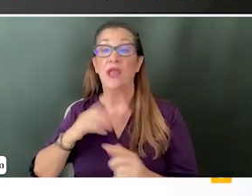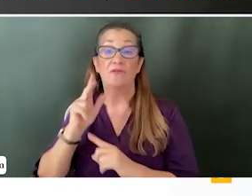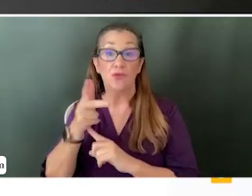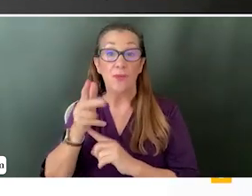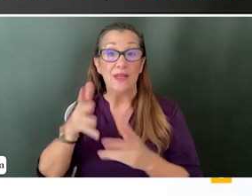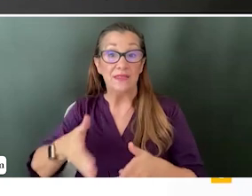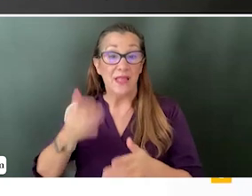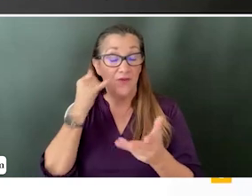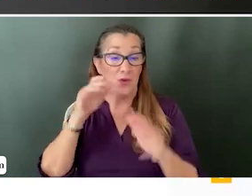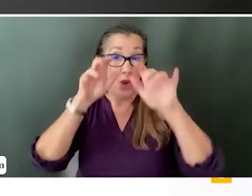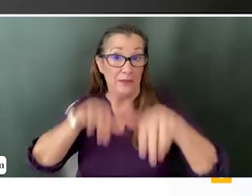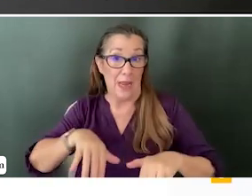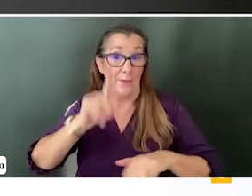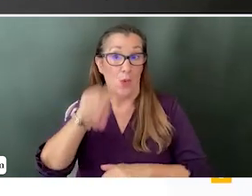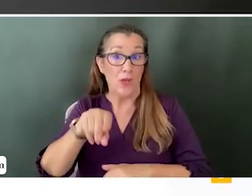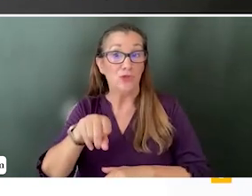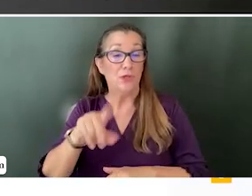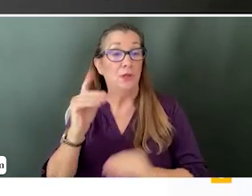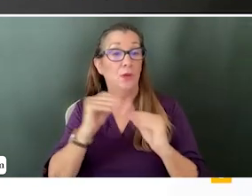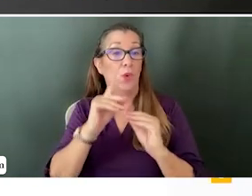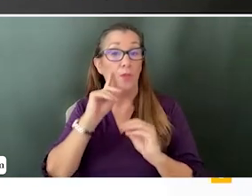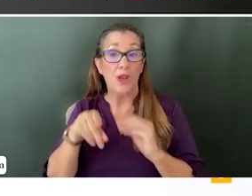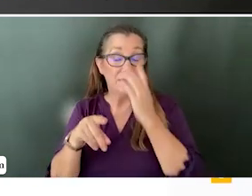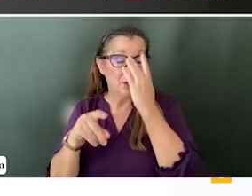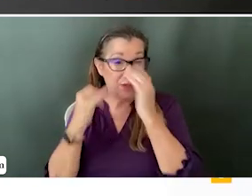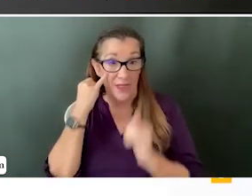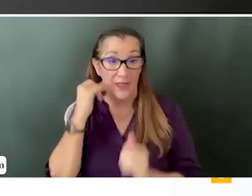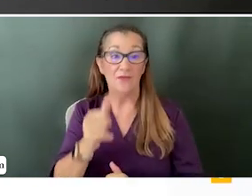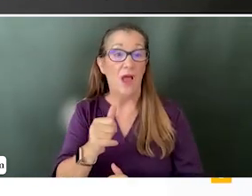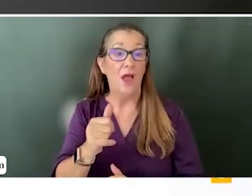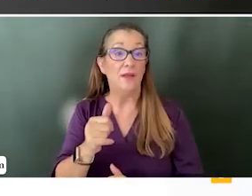If you want to put one up there, maybe we can get another one answered. If not, you have the presentation.